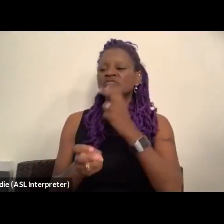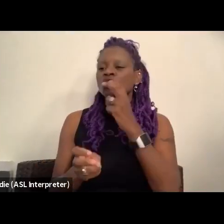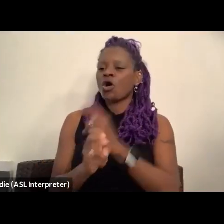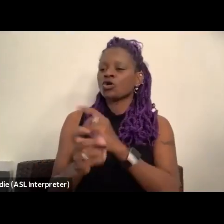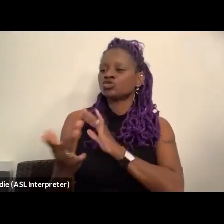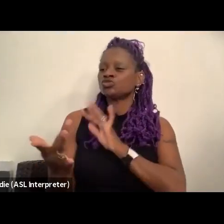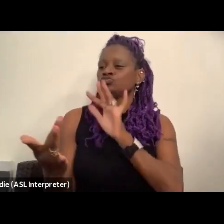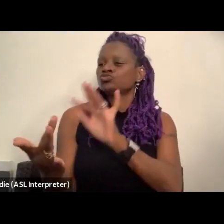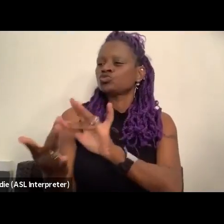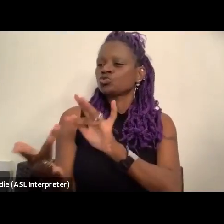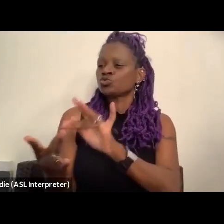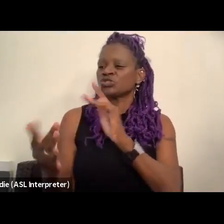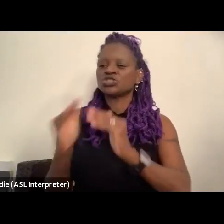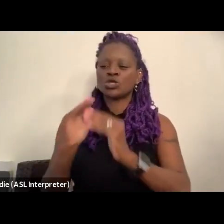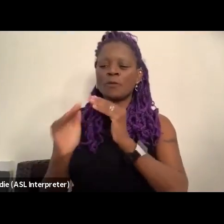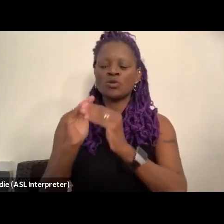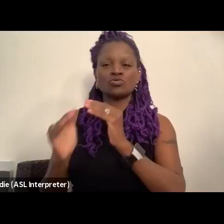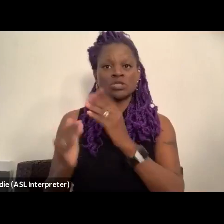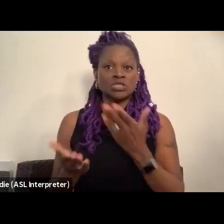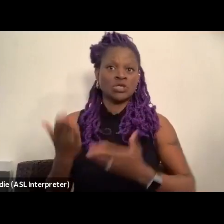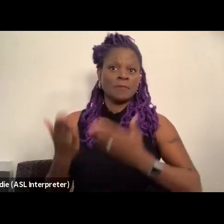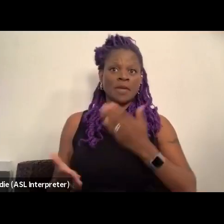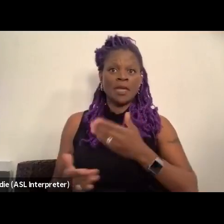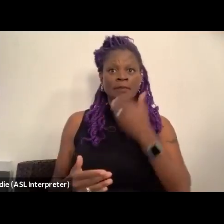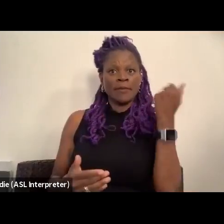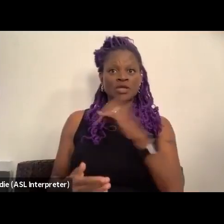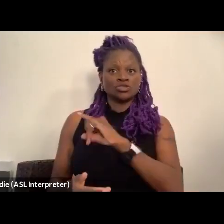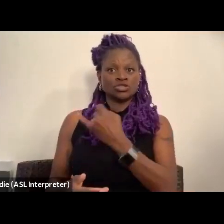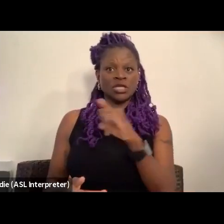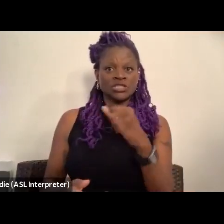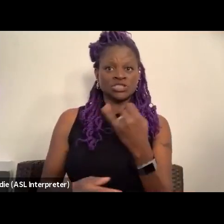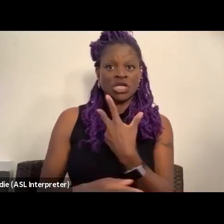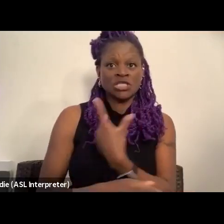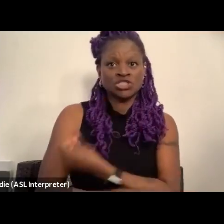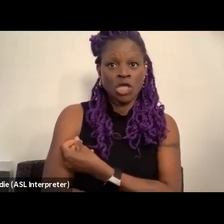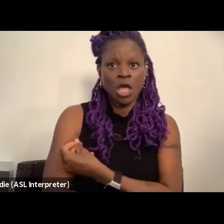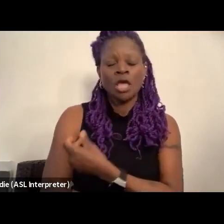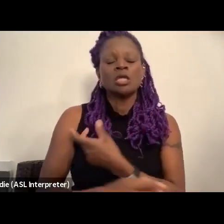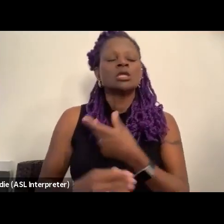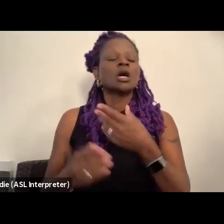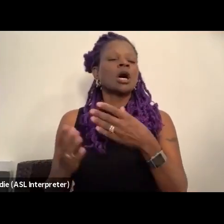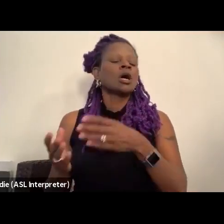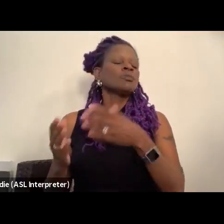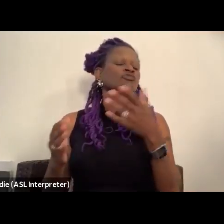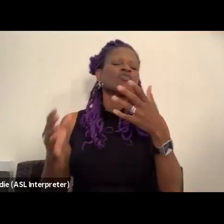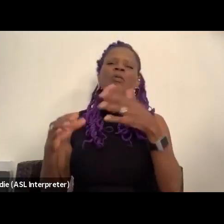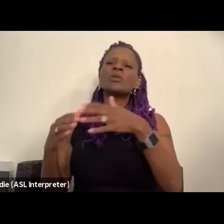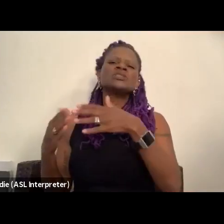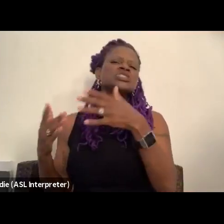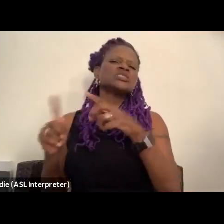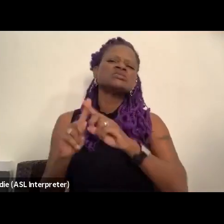Well, we've seen quite the opposite. Everybody from all across all different walks are running towards it